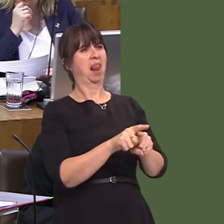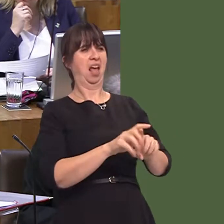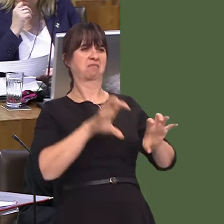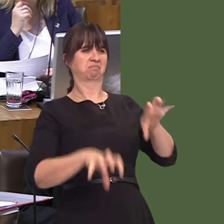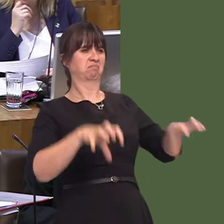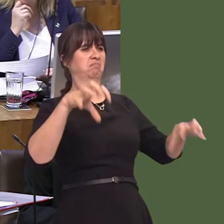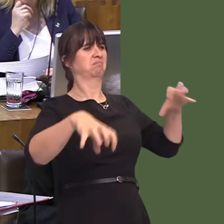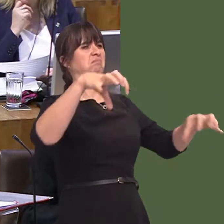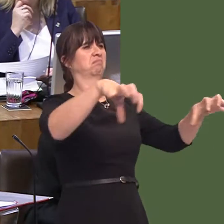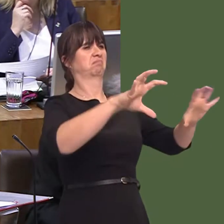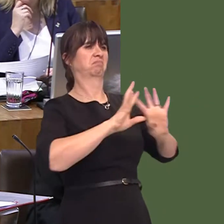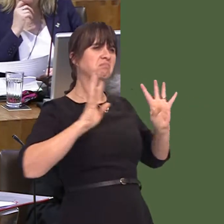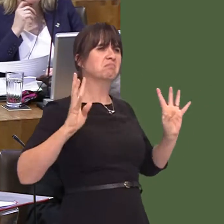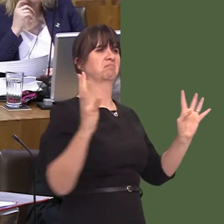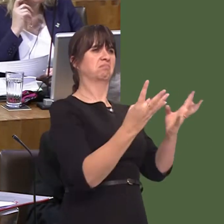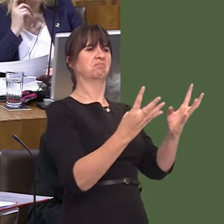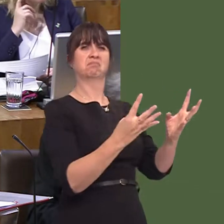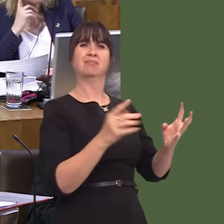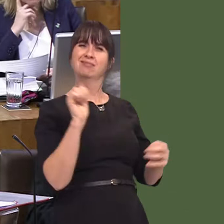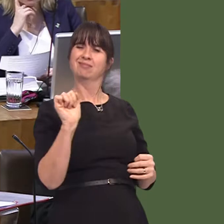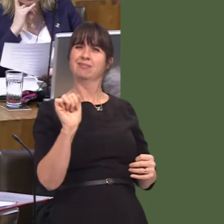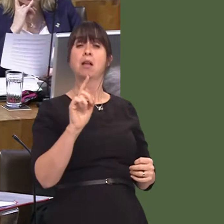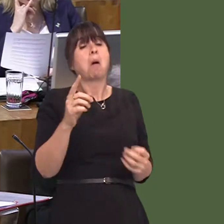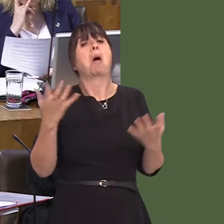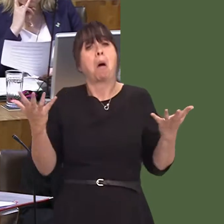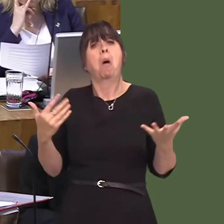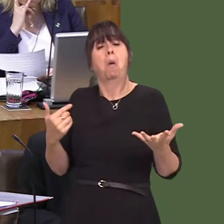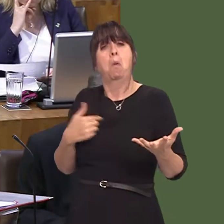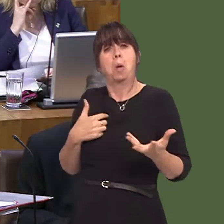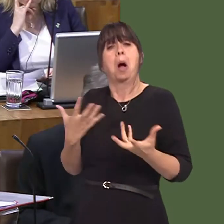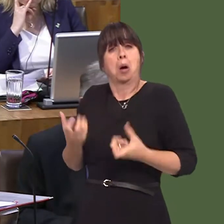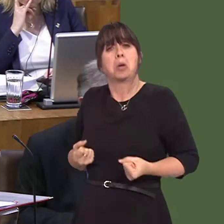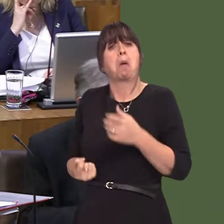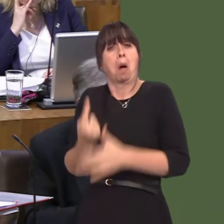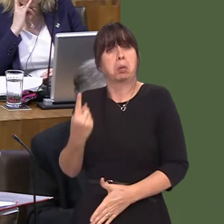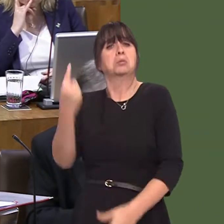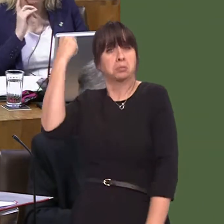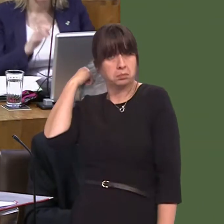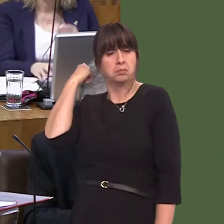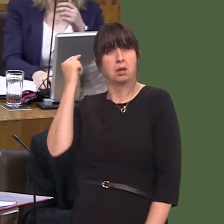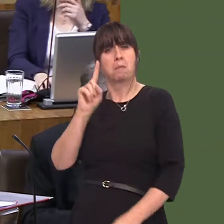Despite that, we celebrate that heritage, but we understand, of course, that those castles